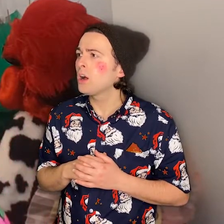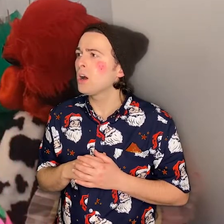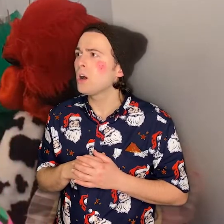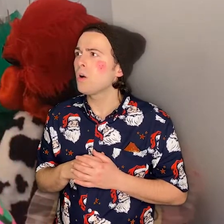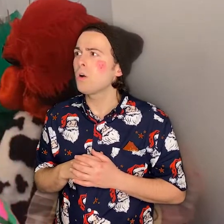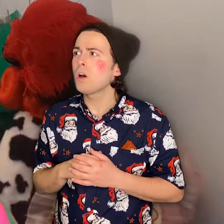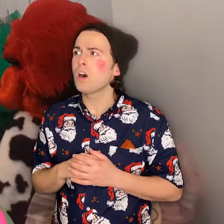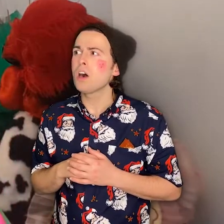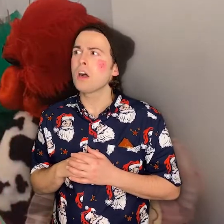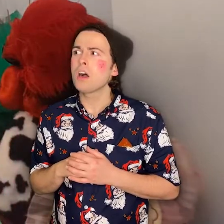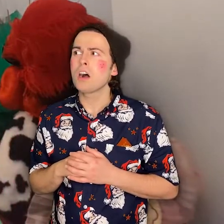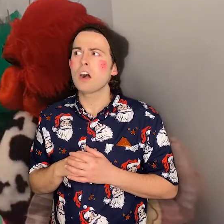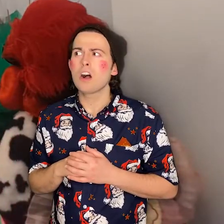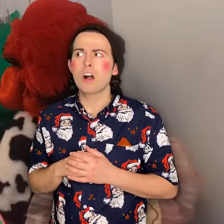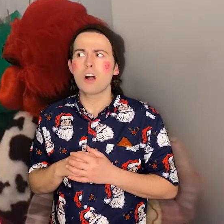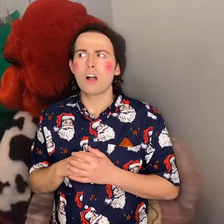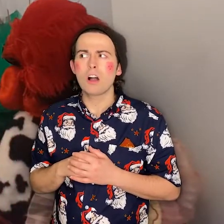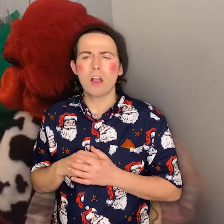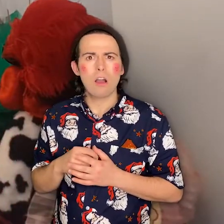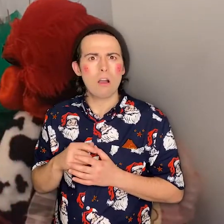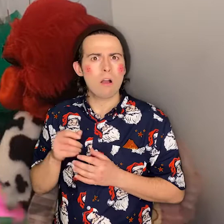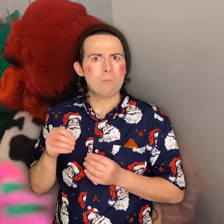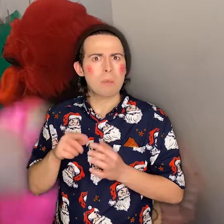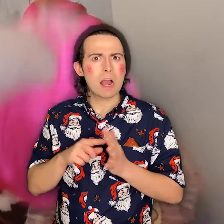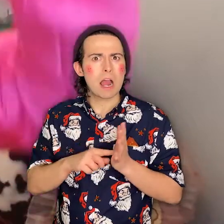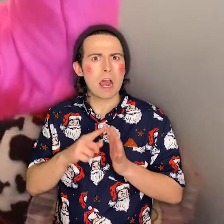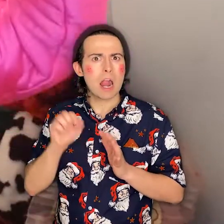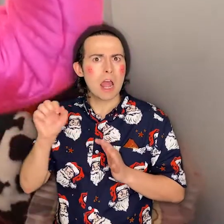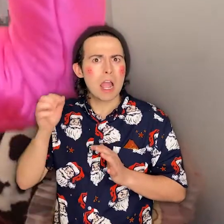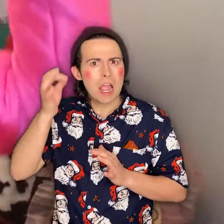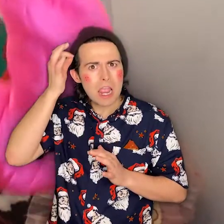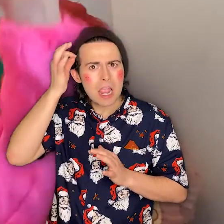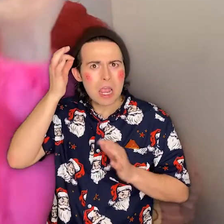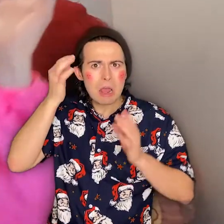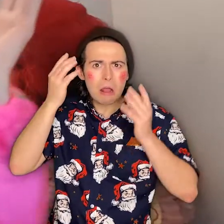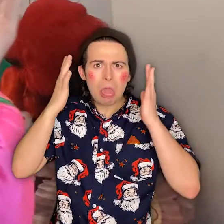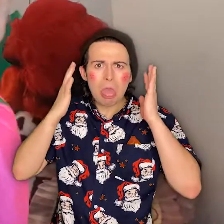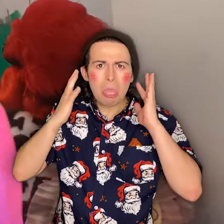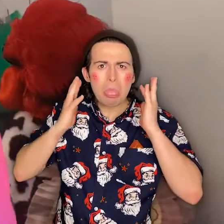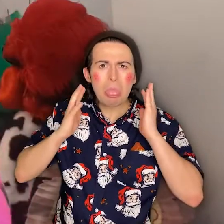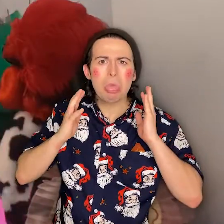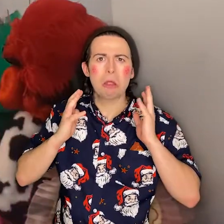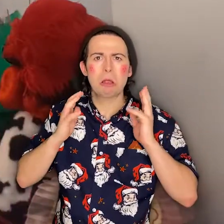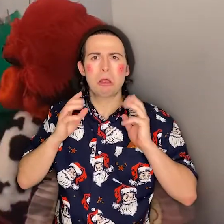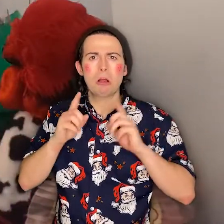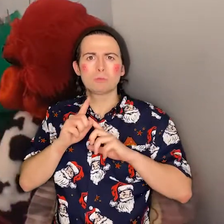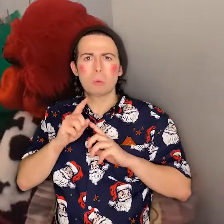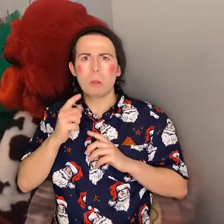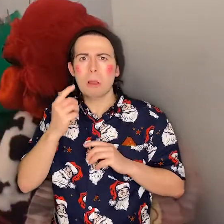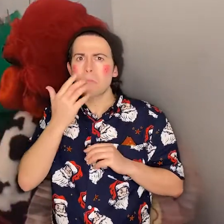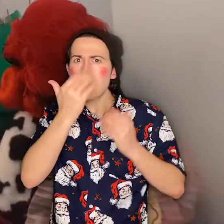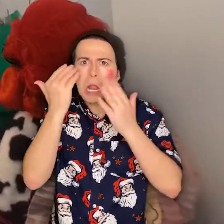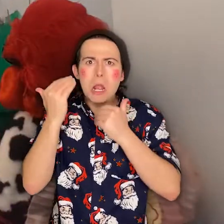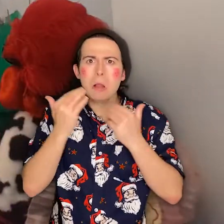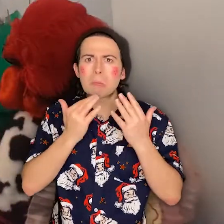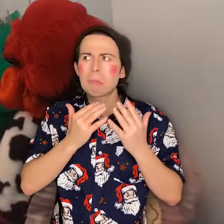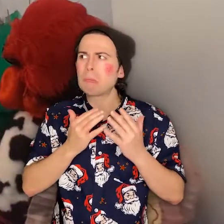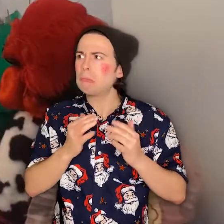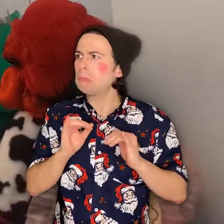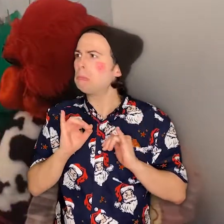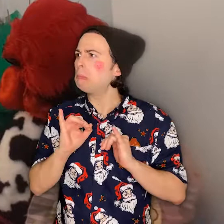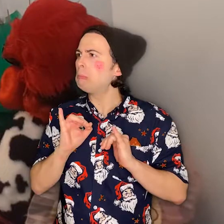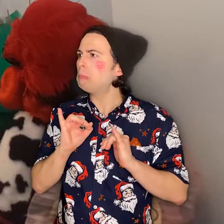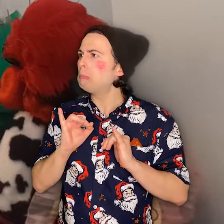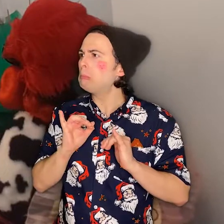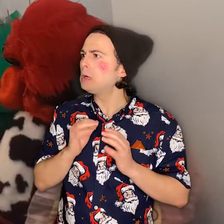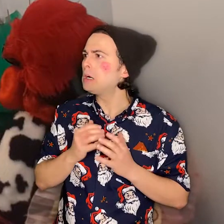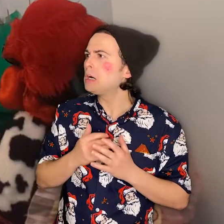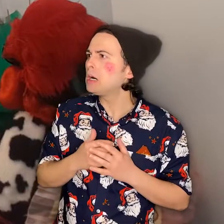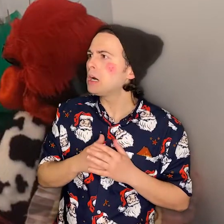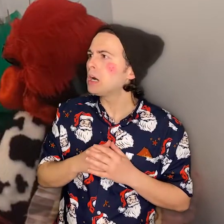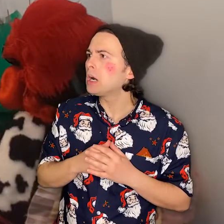Hair is always a mess. Big Glaiket coupon and her makeup, well she just doesn’t have a clue.